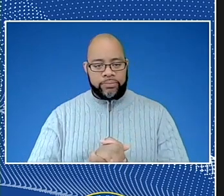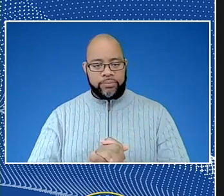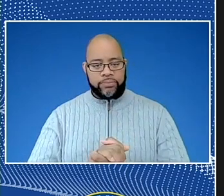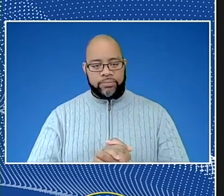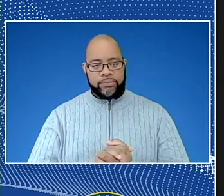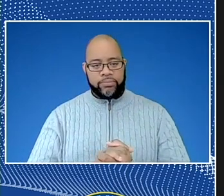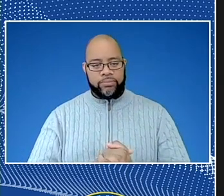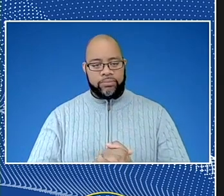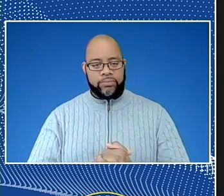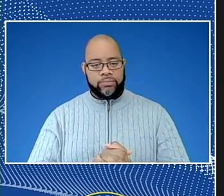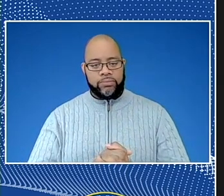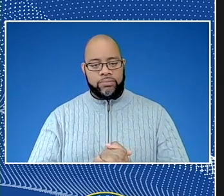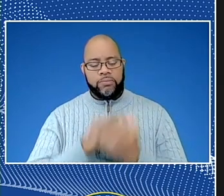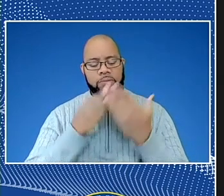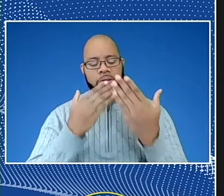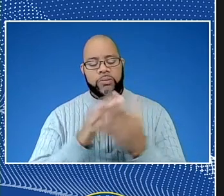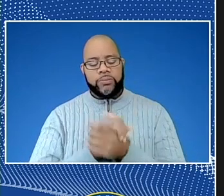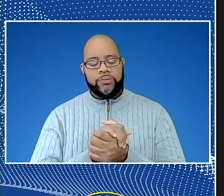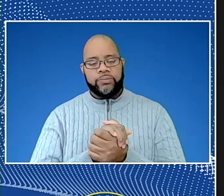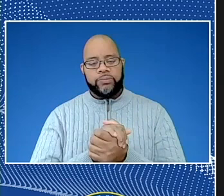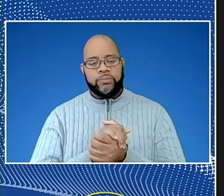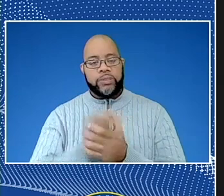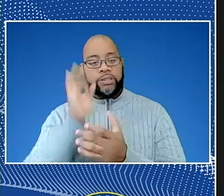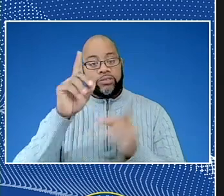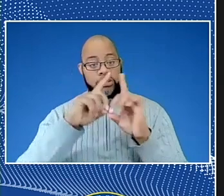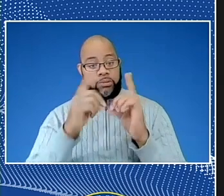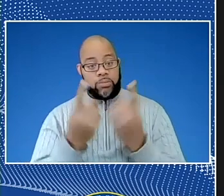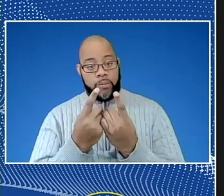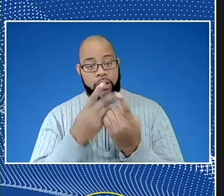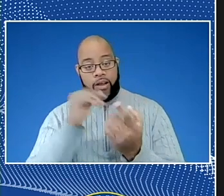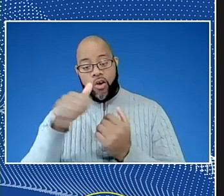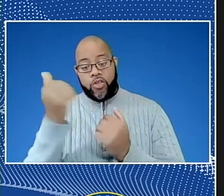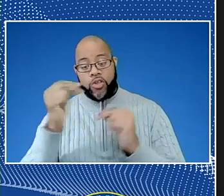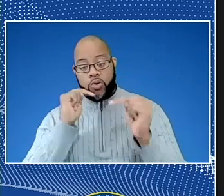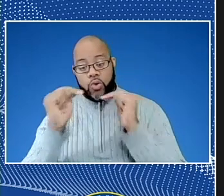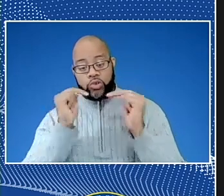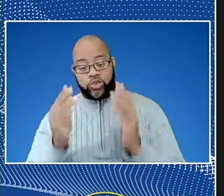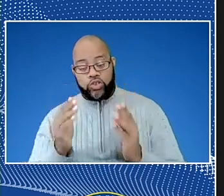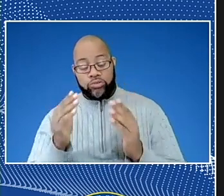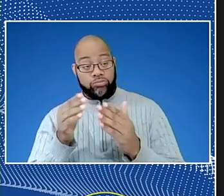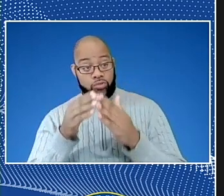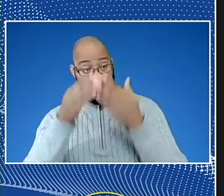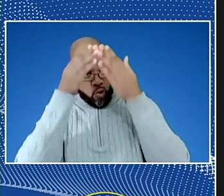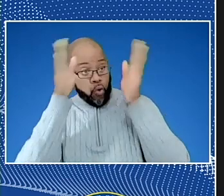Thank you. If the Department and other negotiators are open to it I would love to